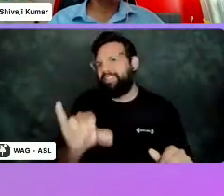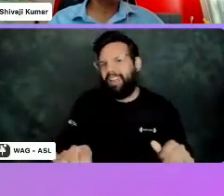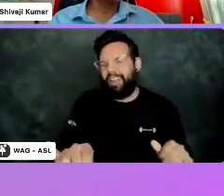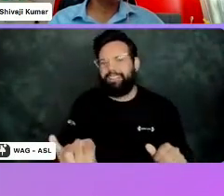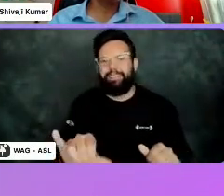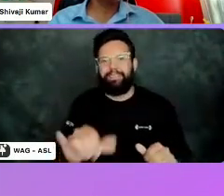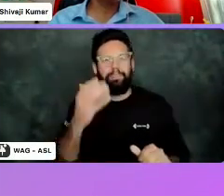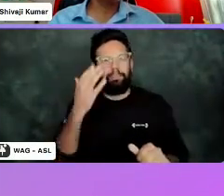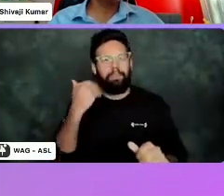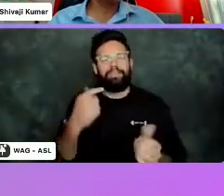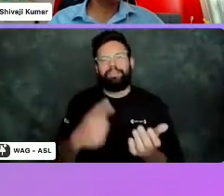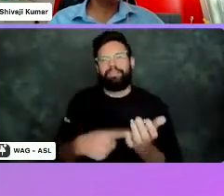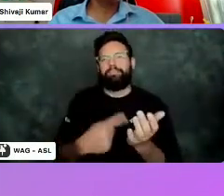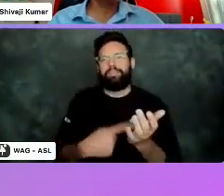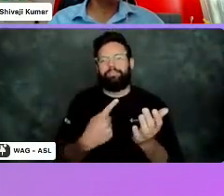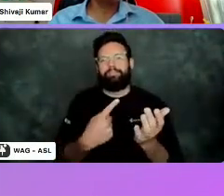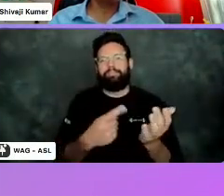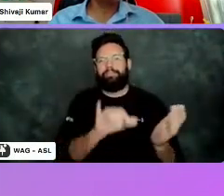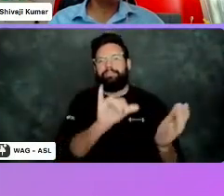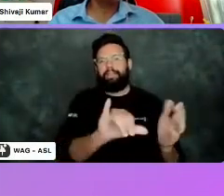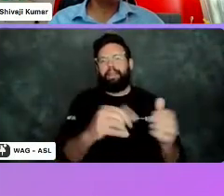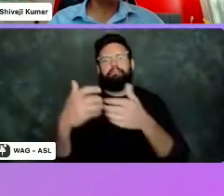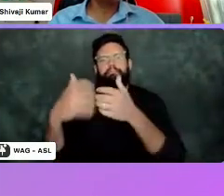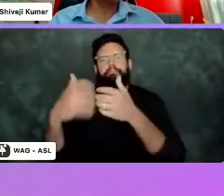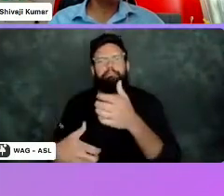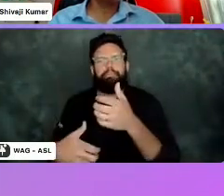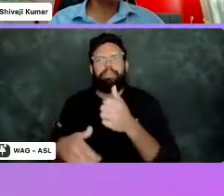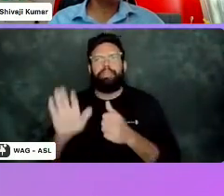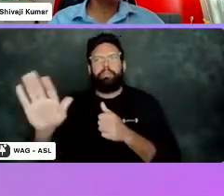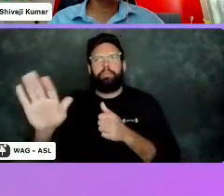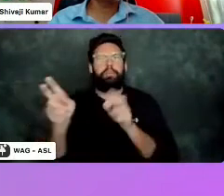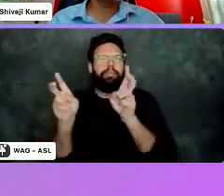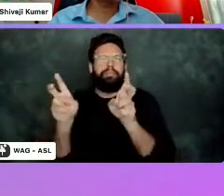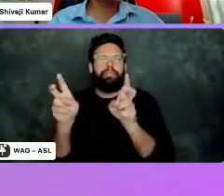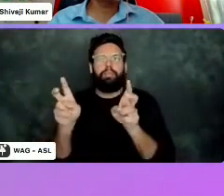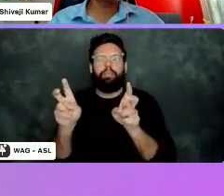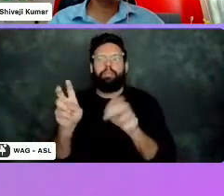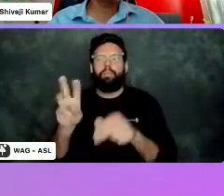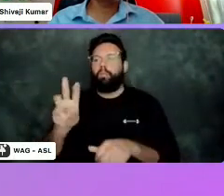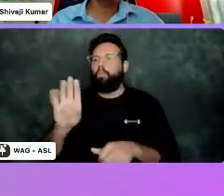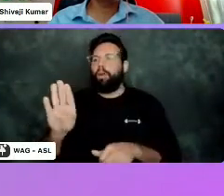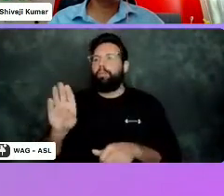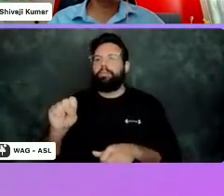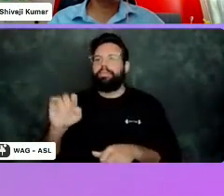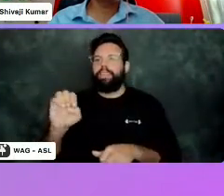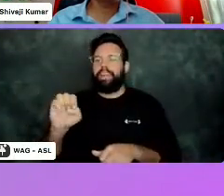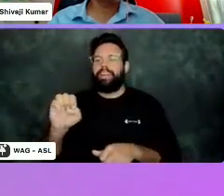And if you don't know anything about accessibility, you might have seen an outline pop up when a mouse user clicks on a button.